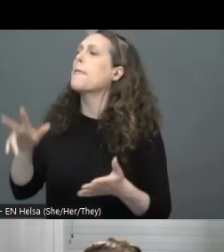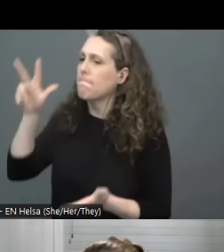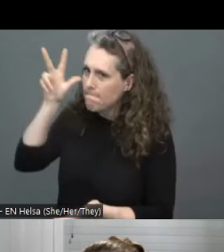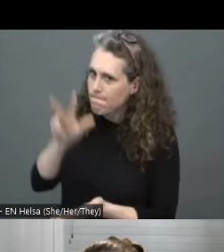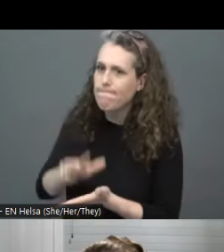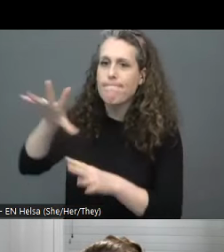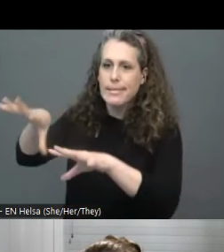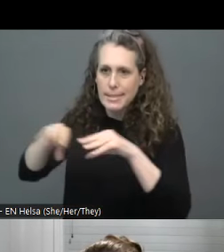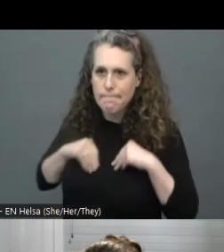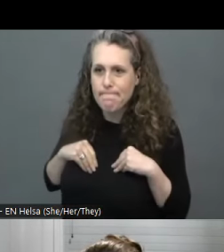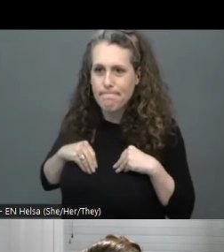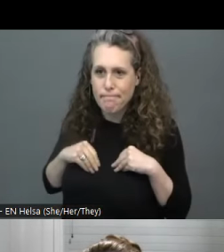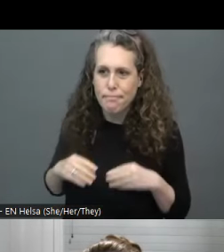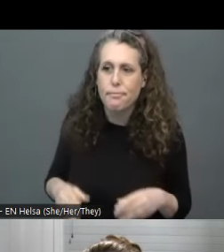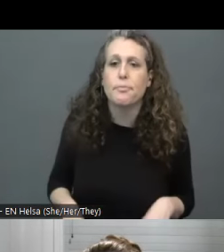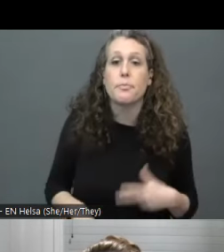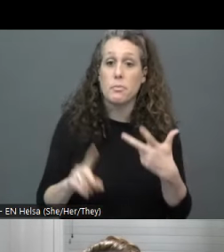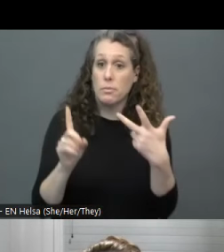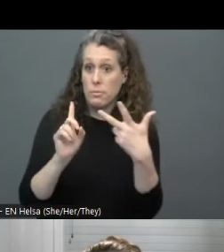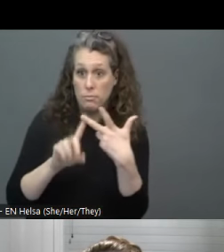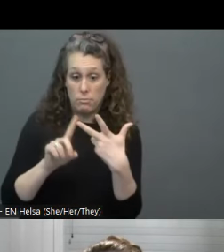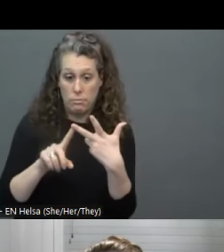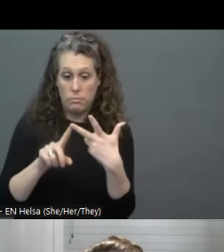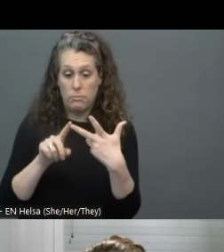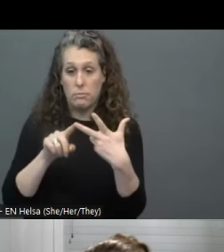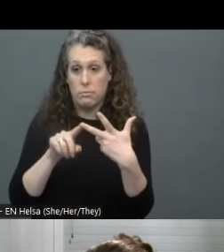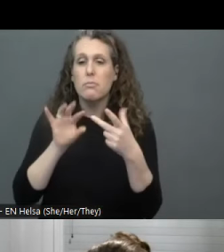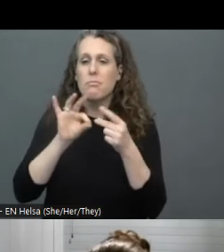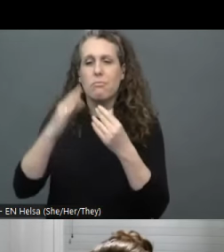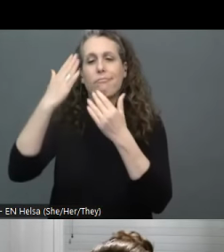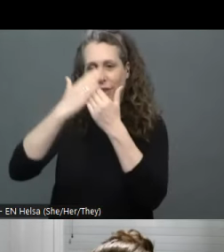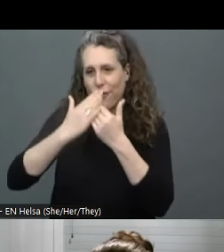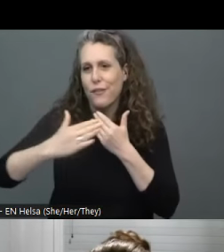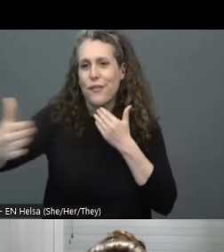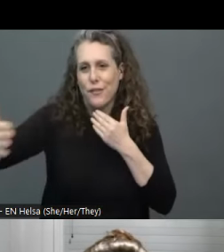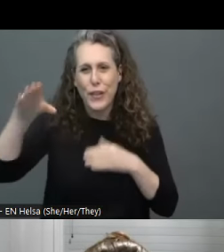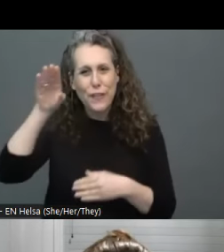The last phase is the longer term vision. Here it is where everything is well established. And